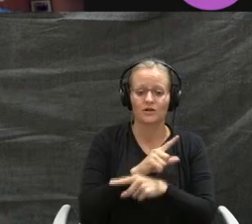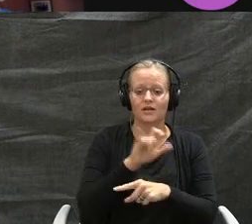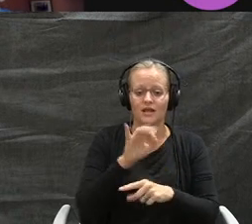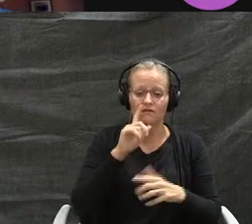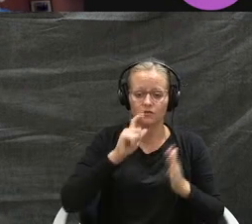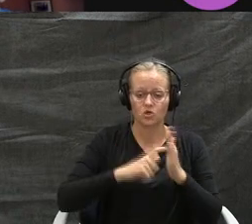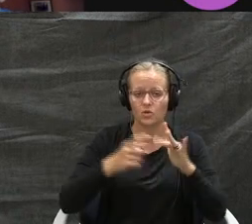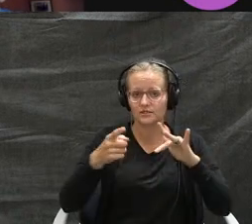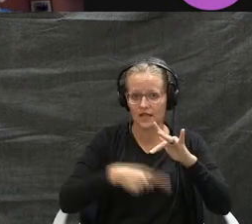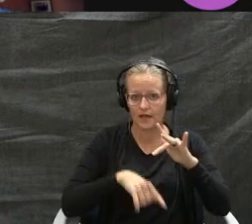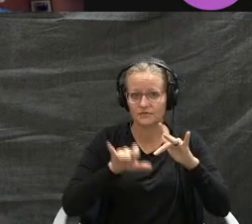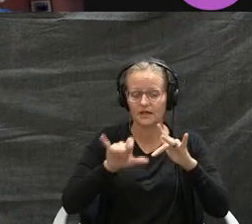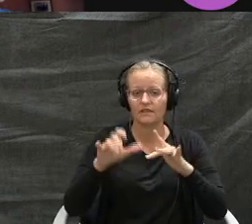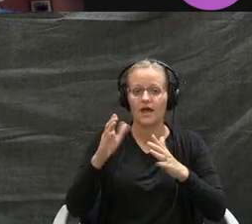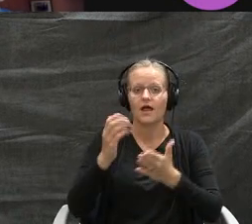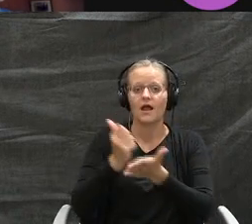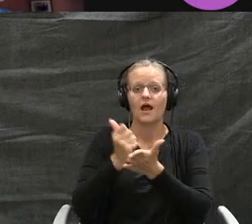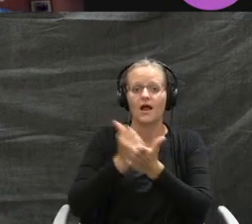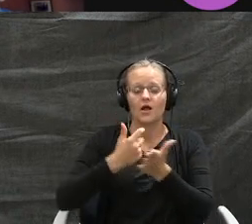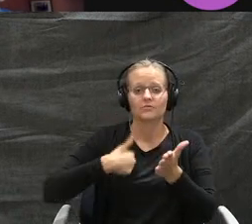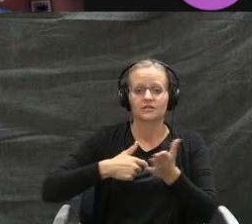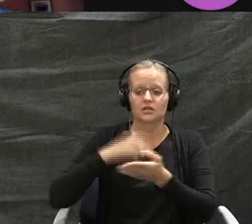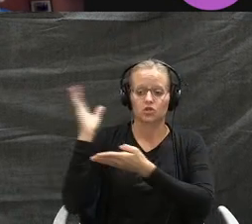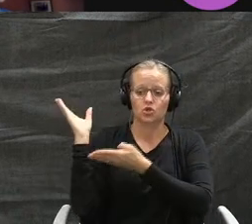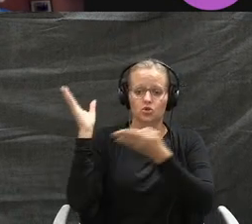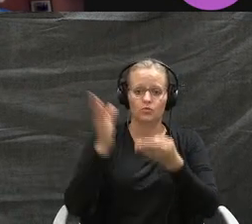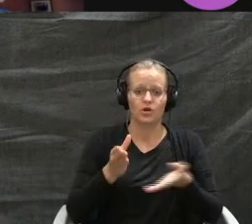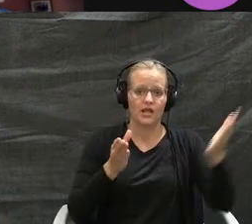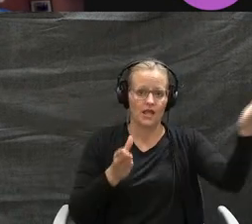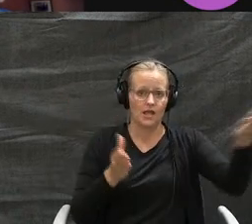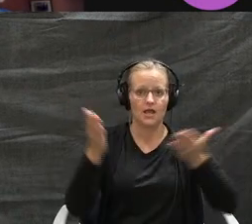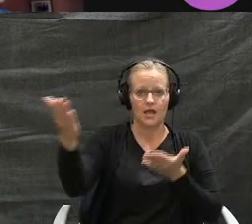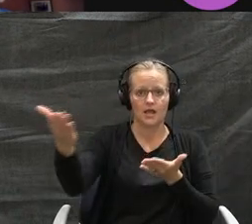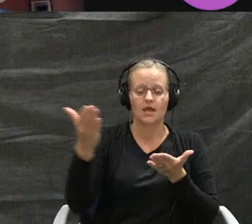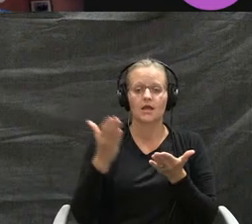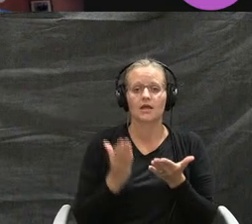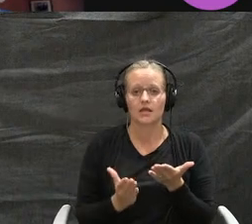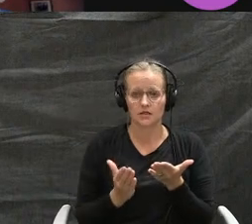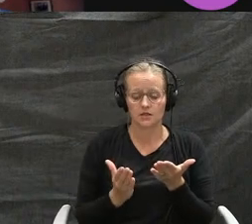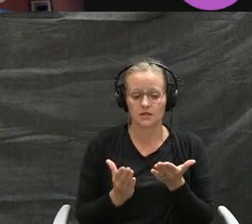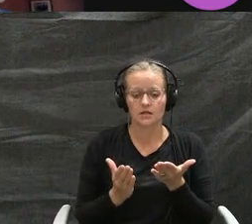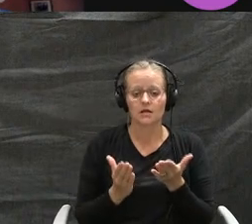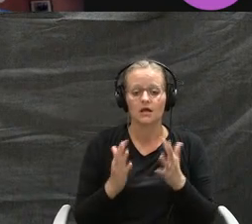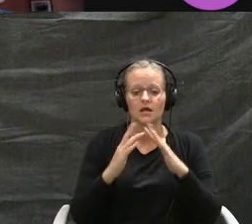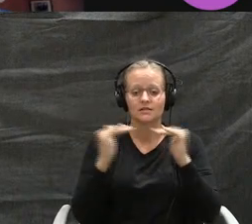interim, this allows us to bring in diverse perspectives and not just have eurocentric teachings.